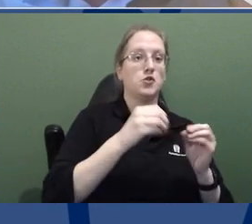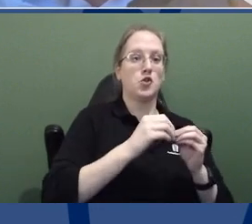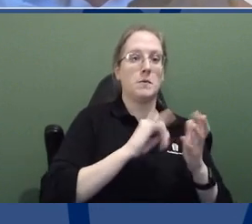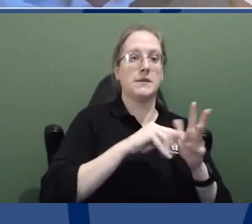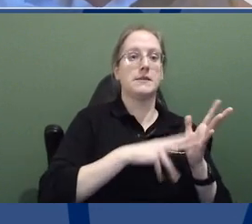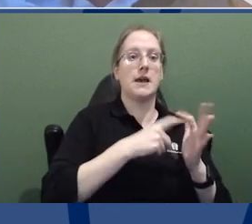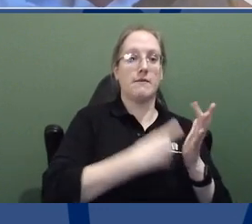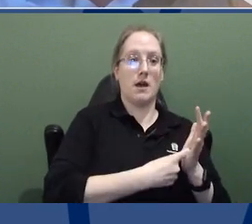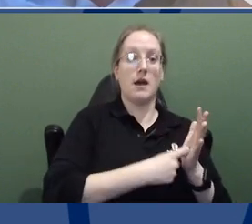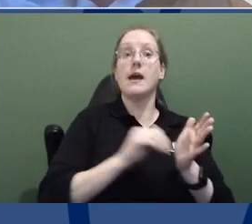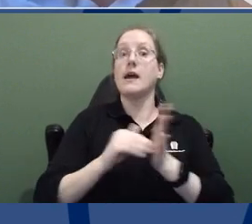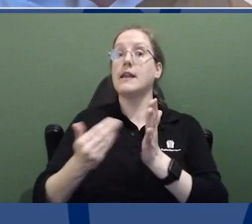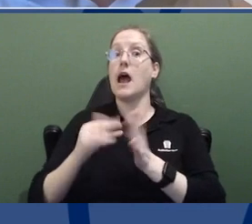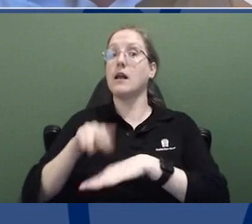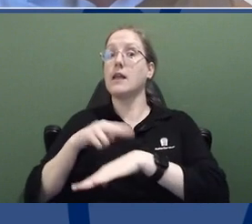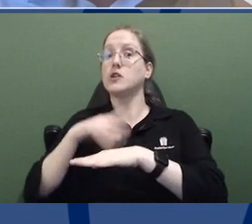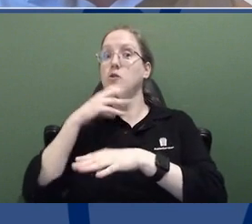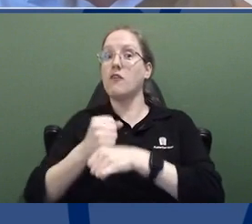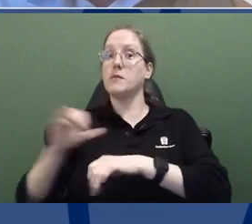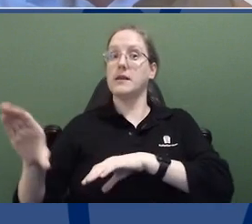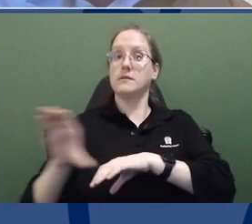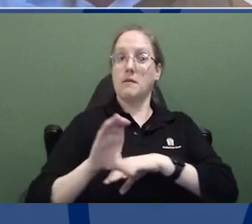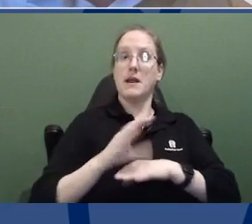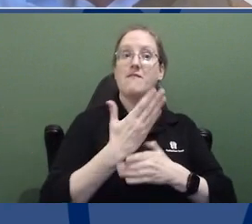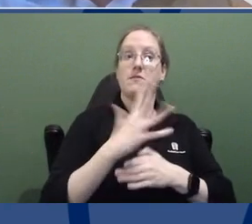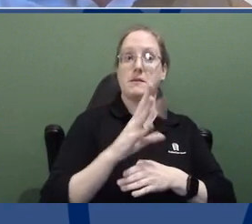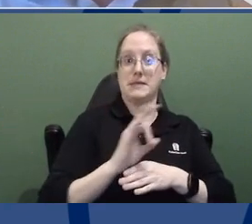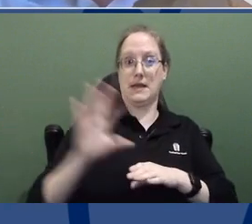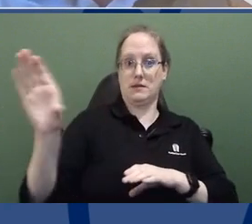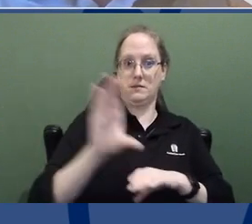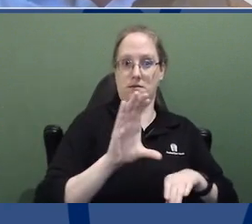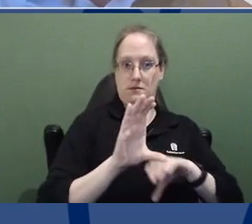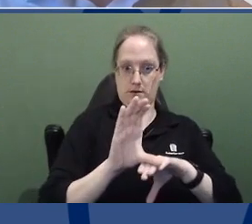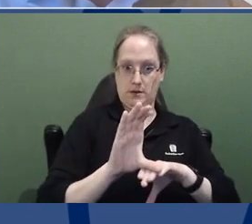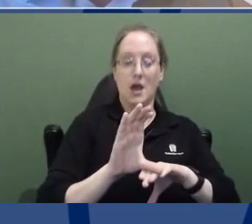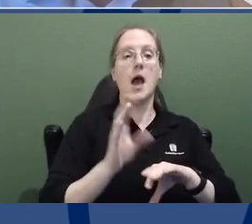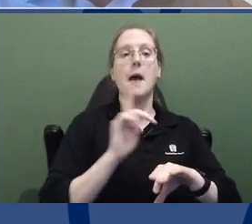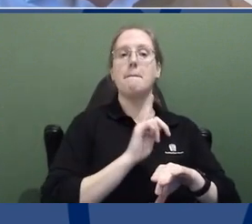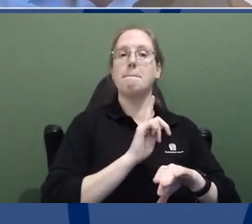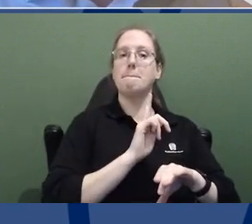unlike Job Keeper, Jobsaver is being administered by the State and Service NSW has stepped up